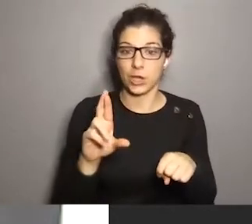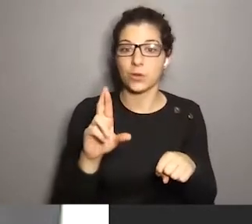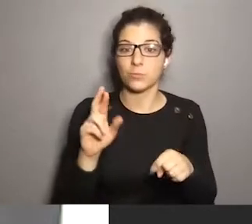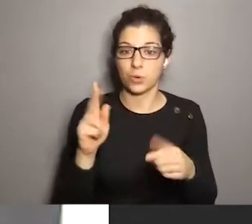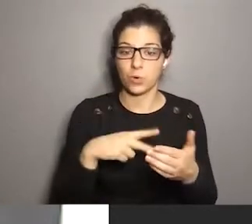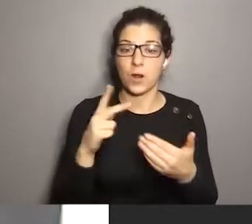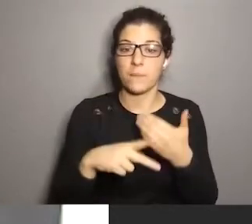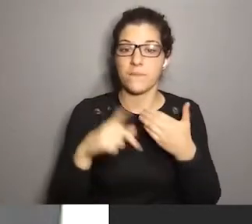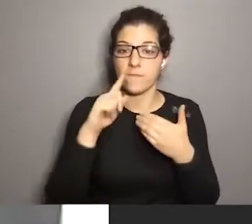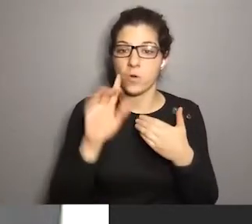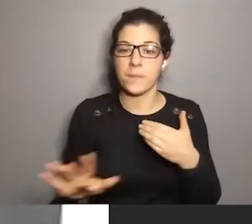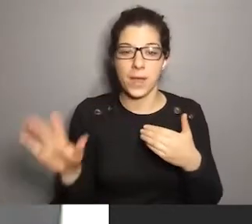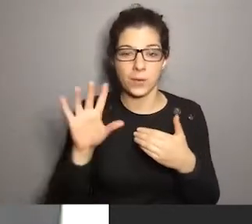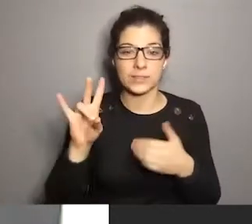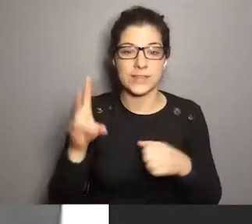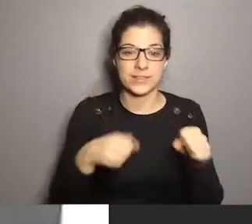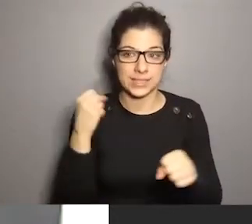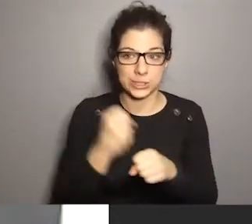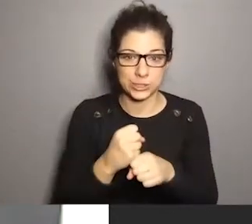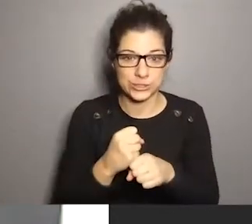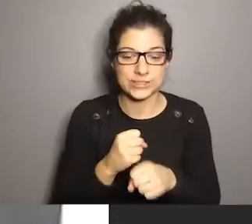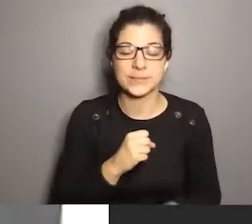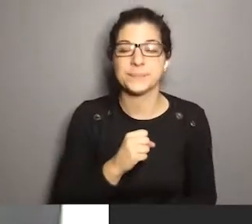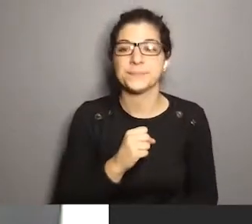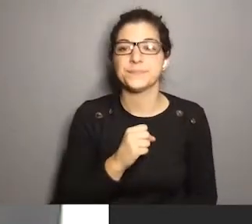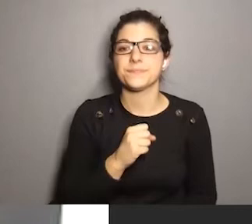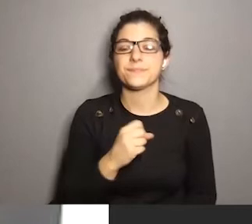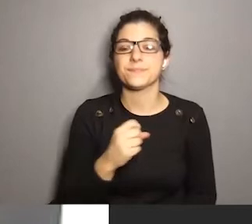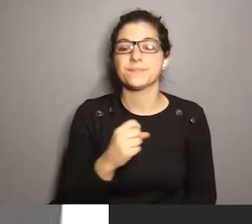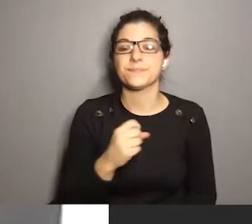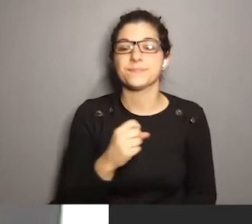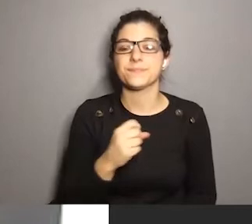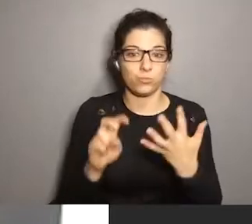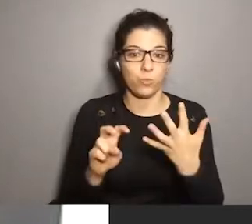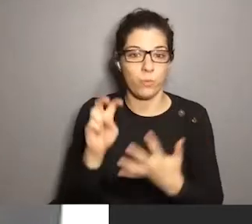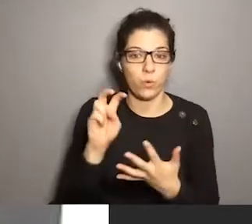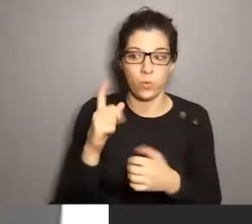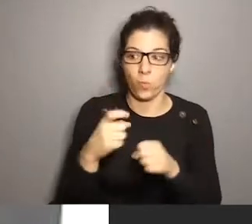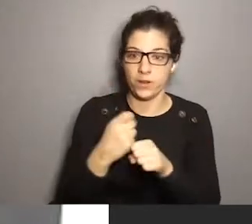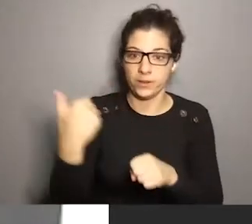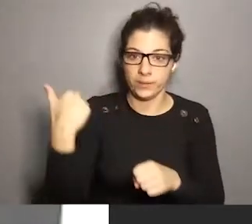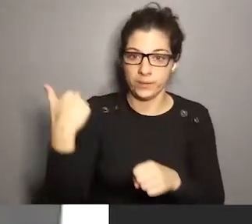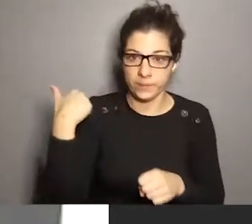for probably about seven years, actually was just promoted a year ago to the Program Manager.